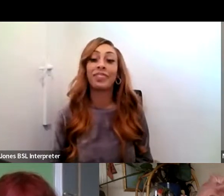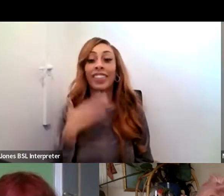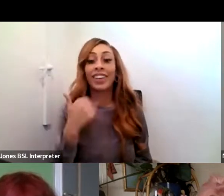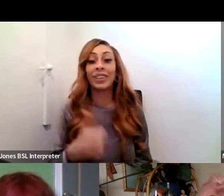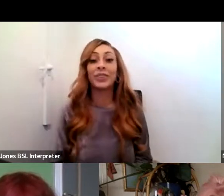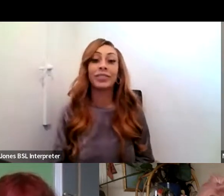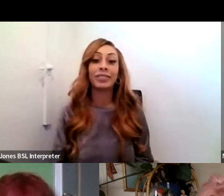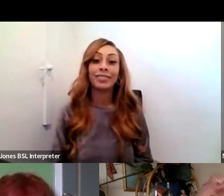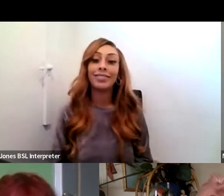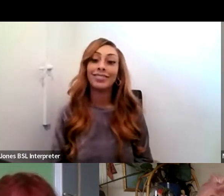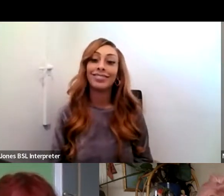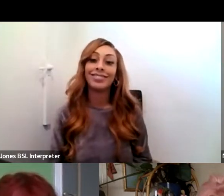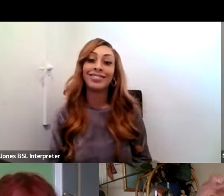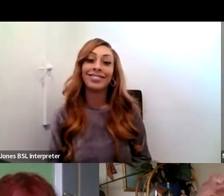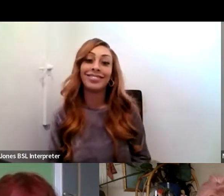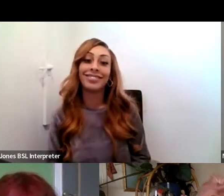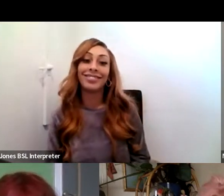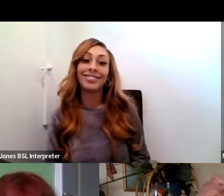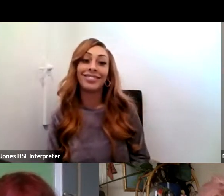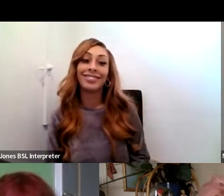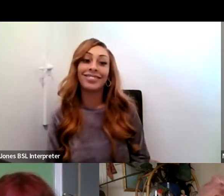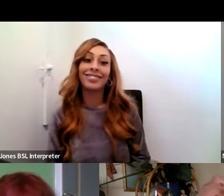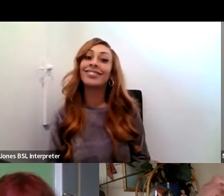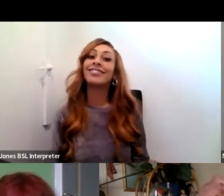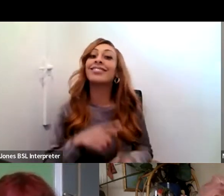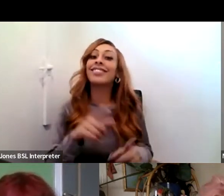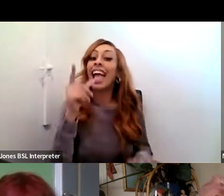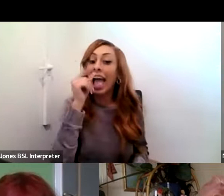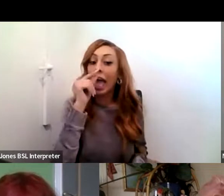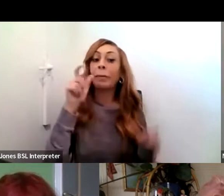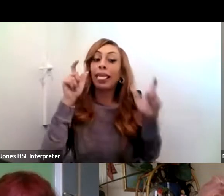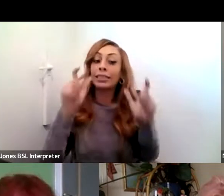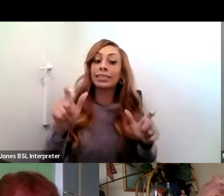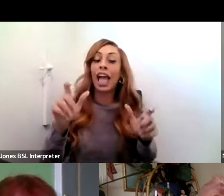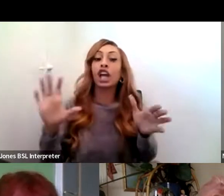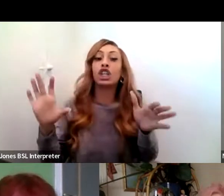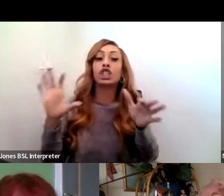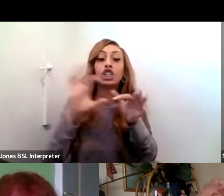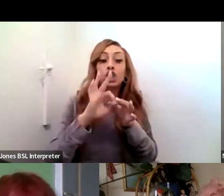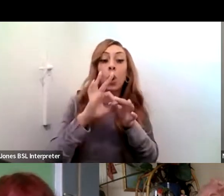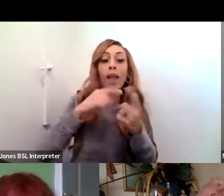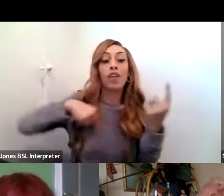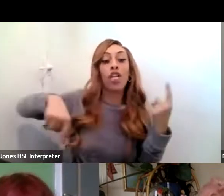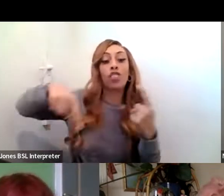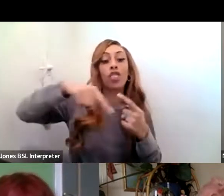Nigel, Louise and Kerry and yeah, if you're able to stay on and join us for the round table discussion, that would be really fantastic.